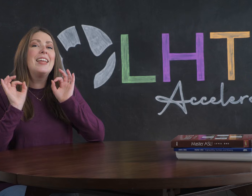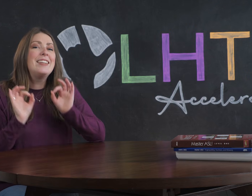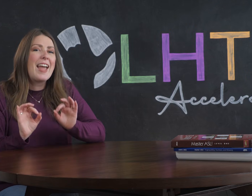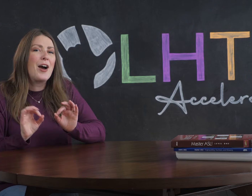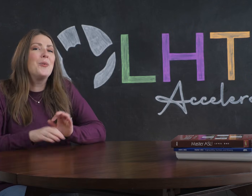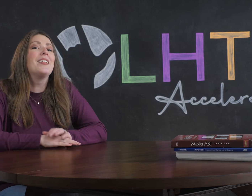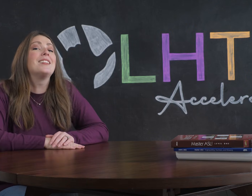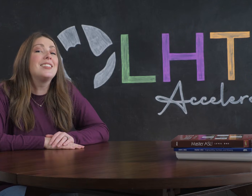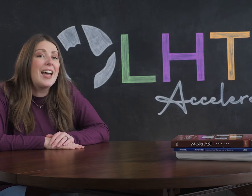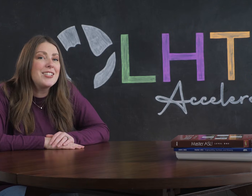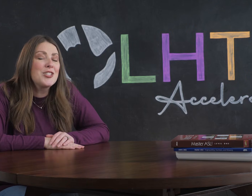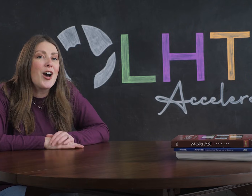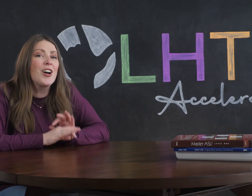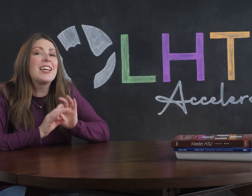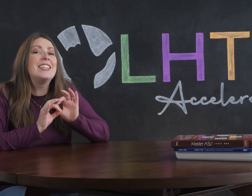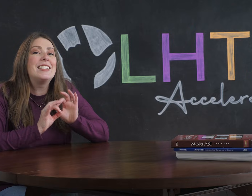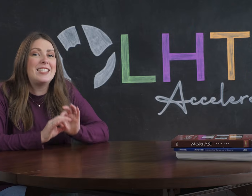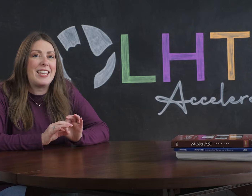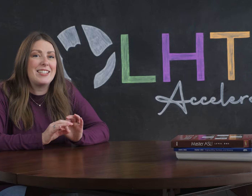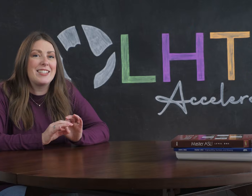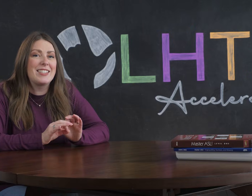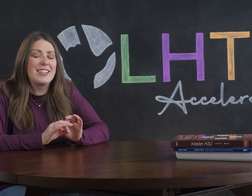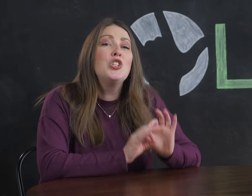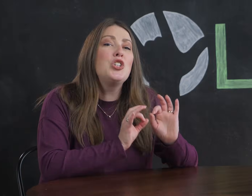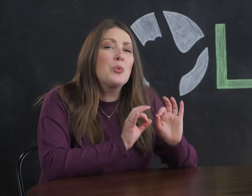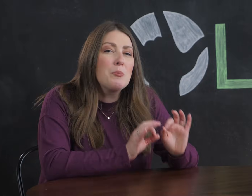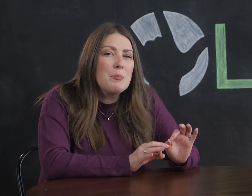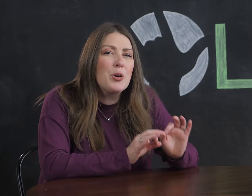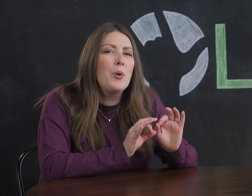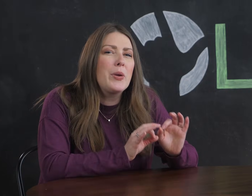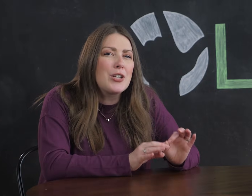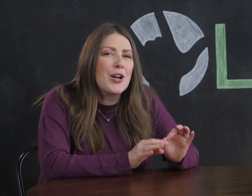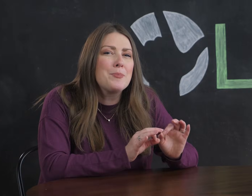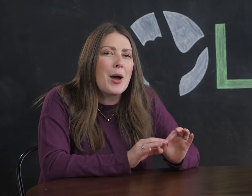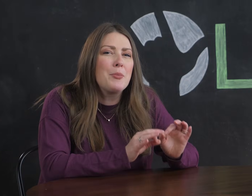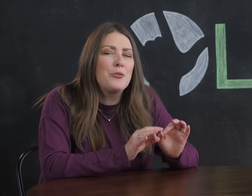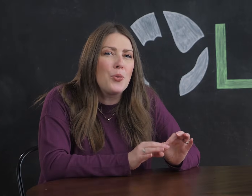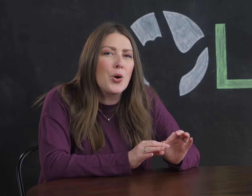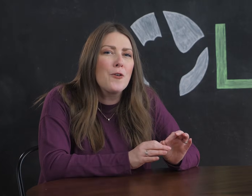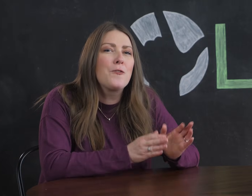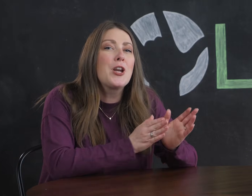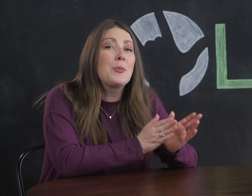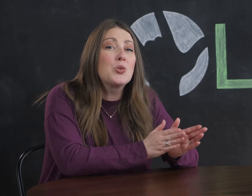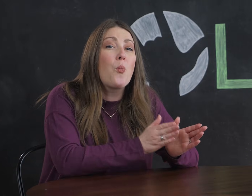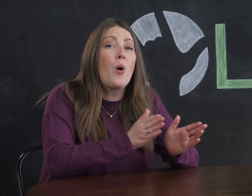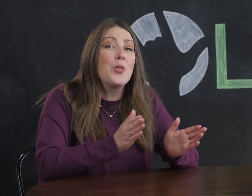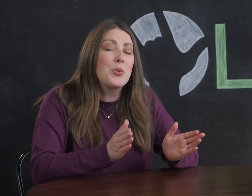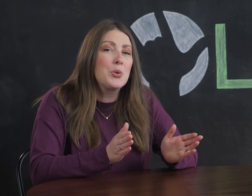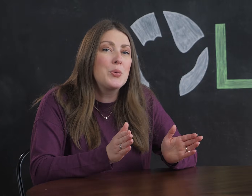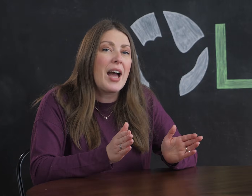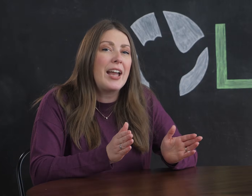Now let's talk dates. Do you remember when we talked about before for numbers one through nine,